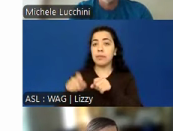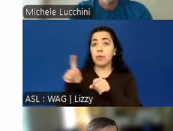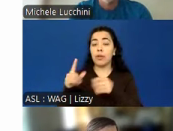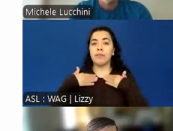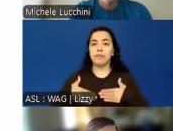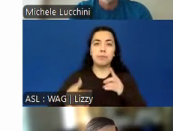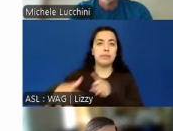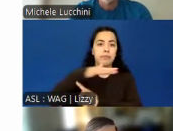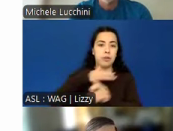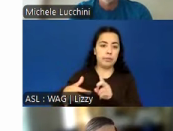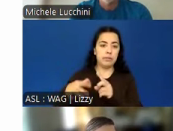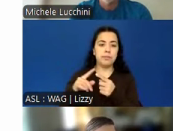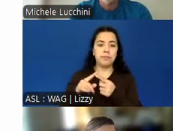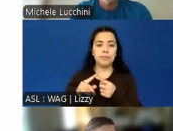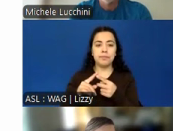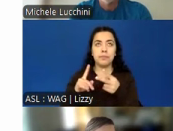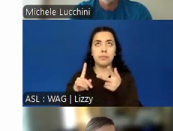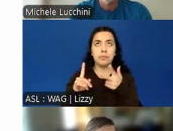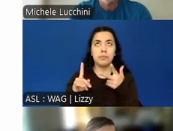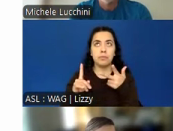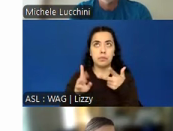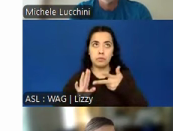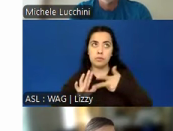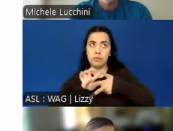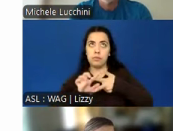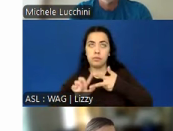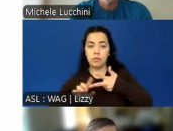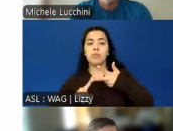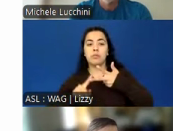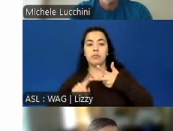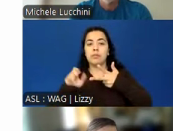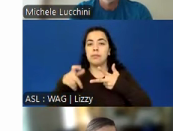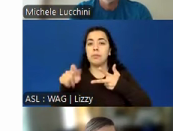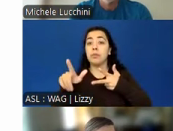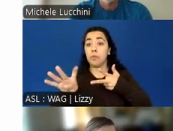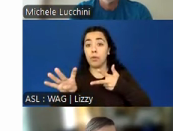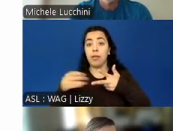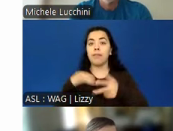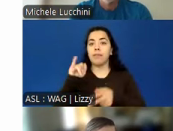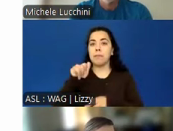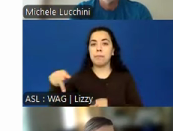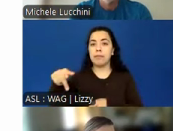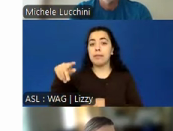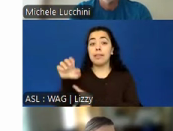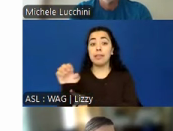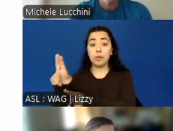And then on September 24th, we have our IAAP EU event,